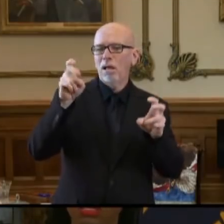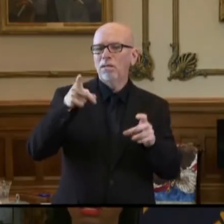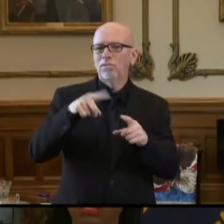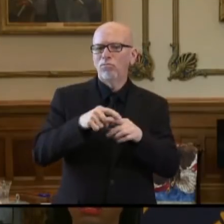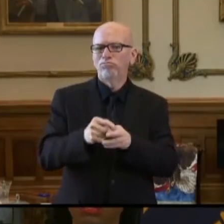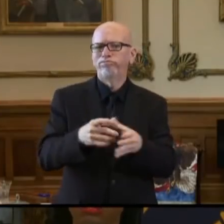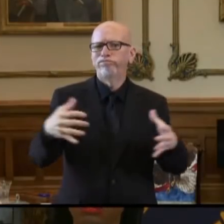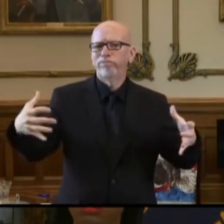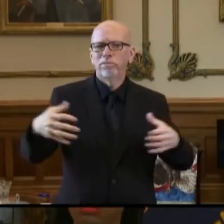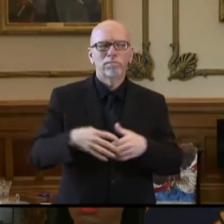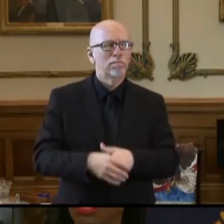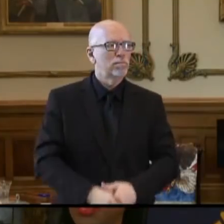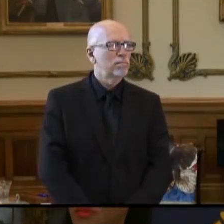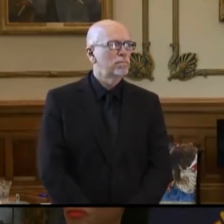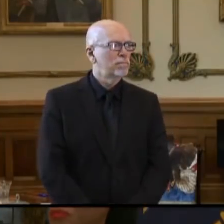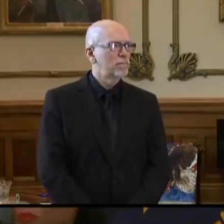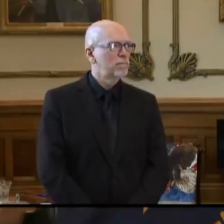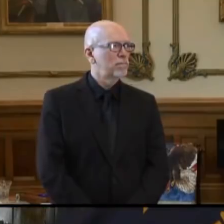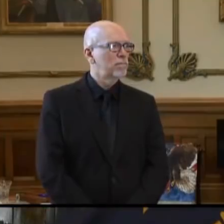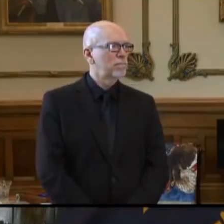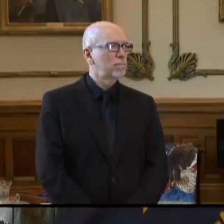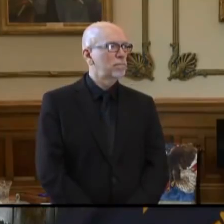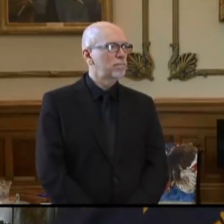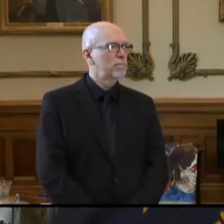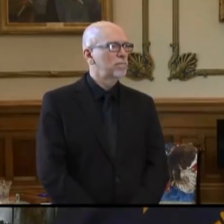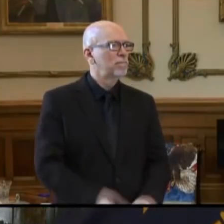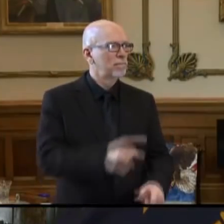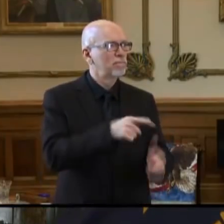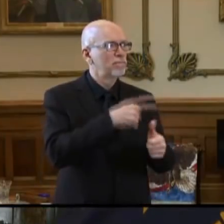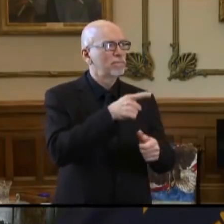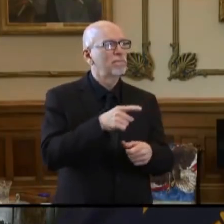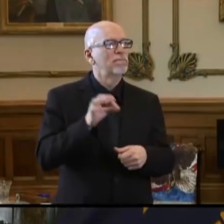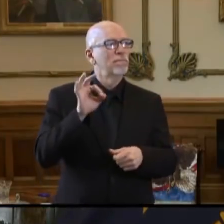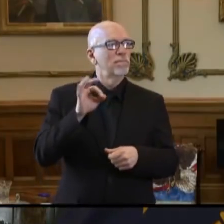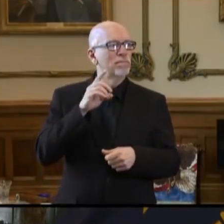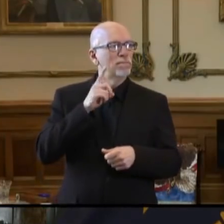THE U.S. SURGEON GENERAL. WHAT ARE WE DOING IN THIS CITY TO SLOW THAT HOTSPOT FROM